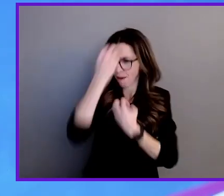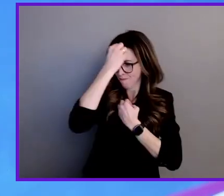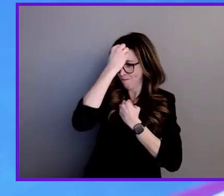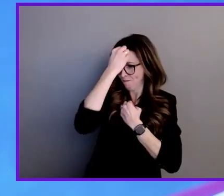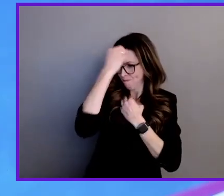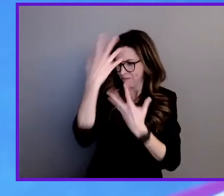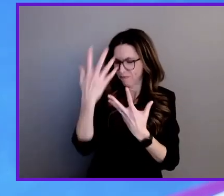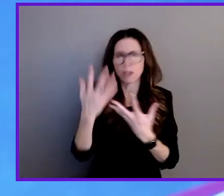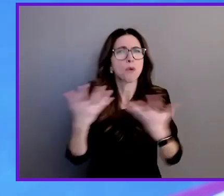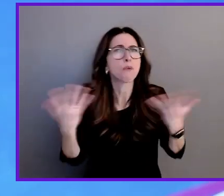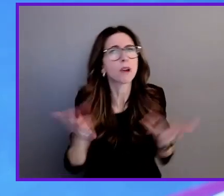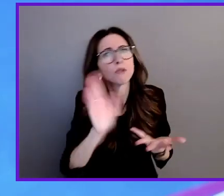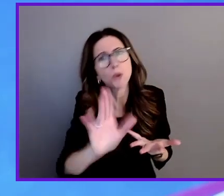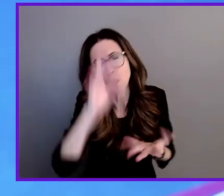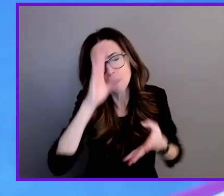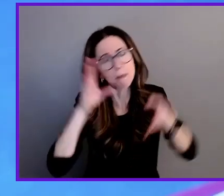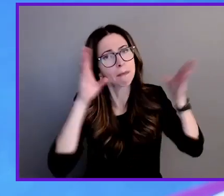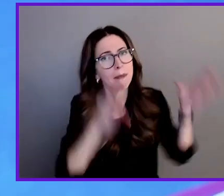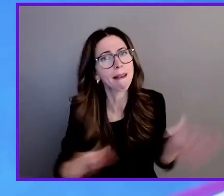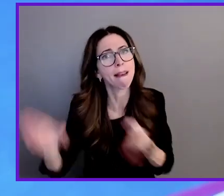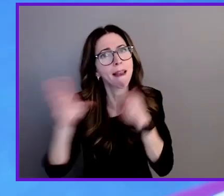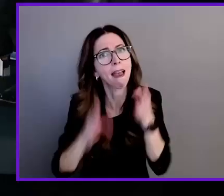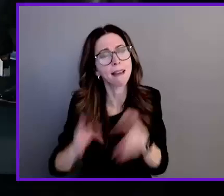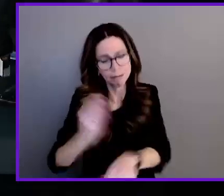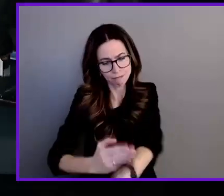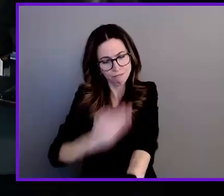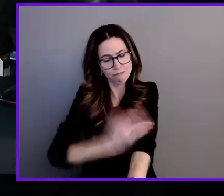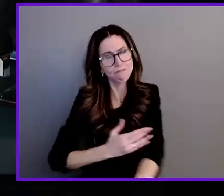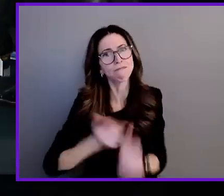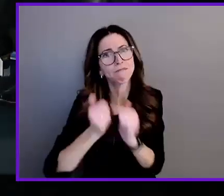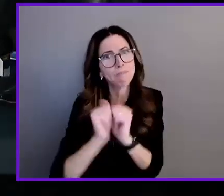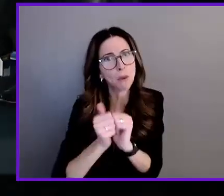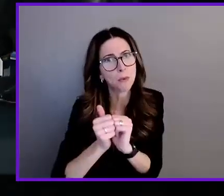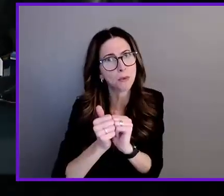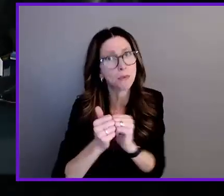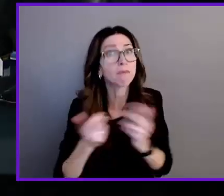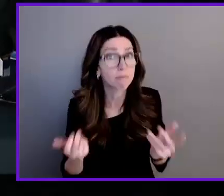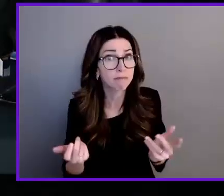Thank you for your question, Jayce. I will turn to Jesse to answer this.